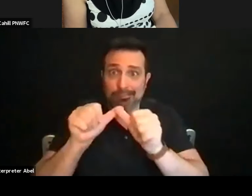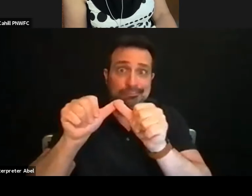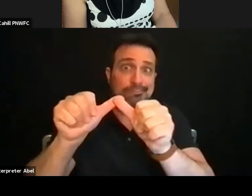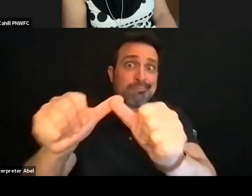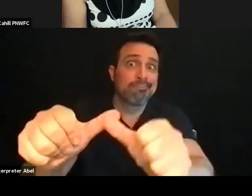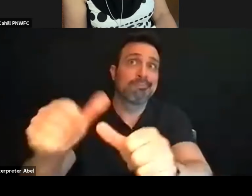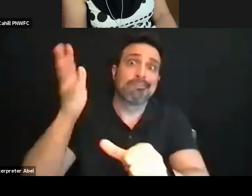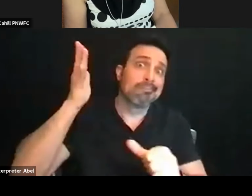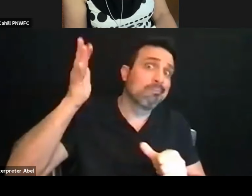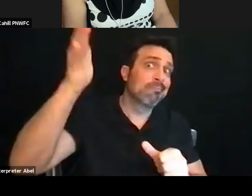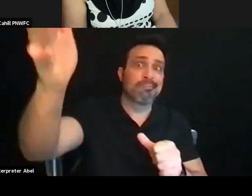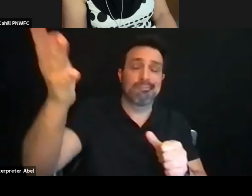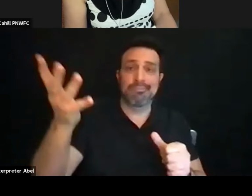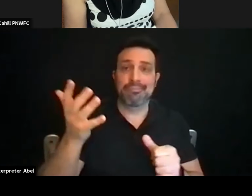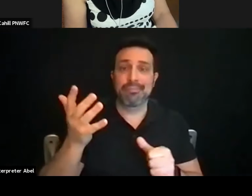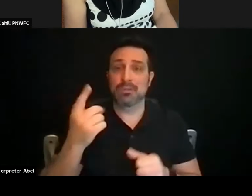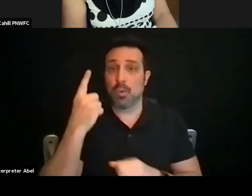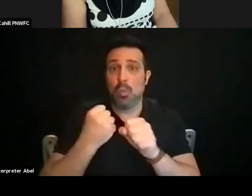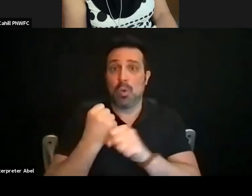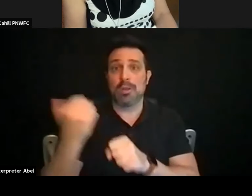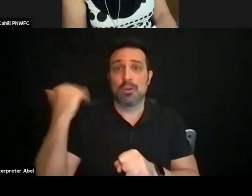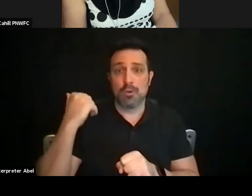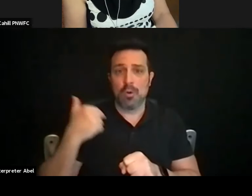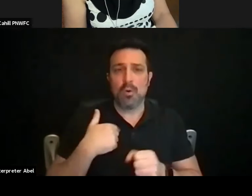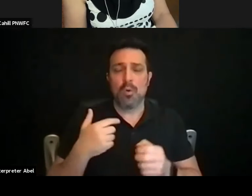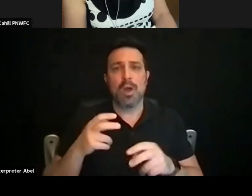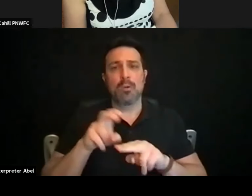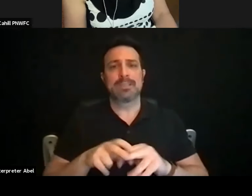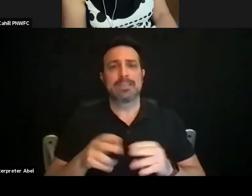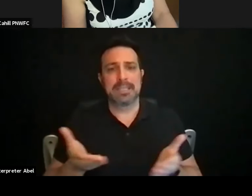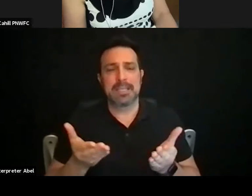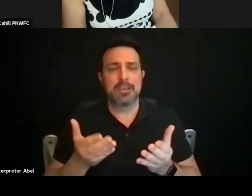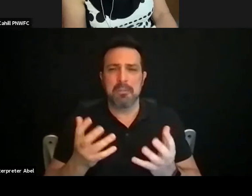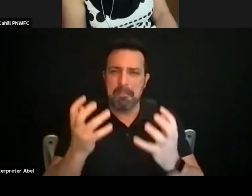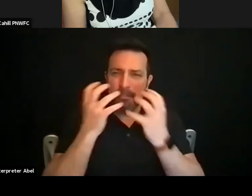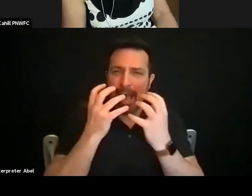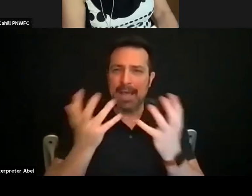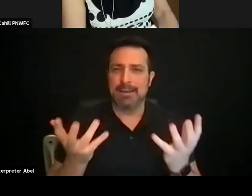the